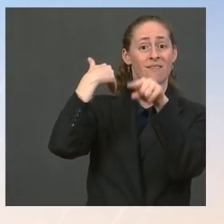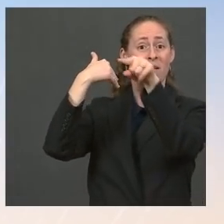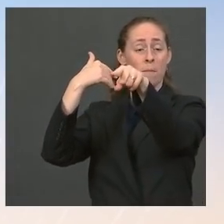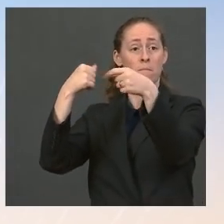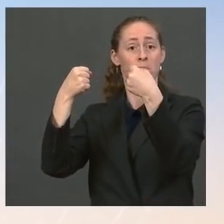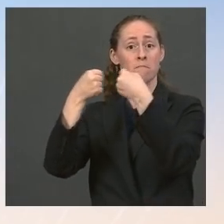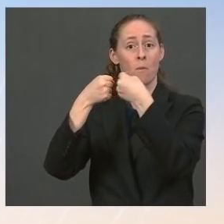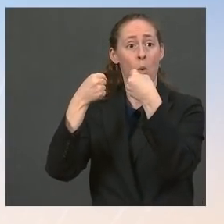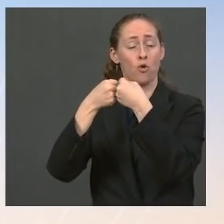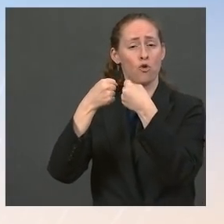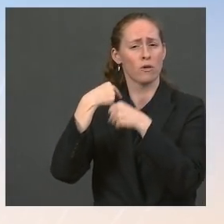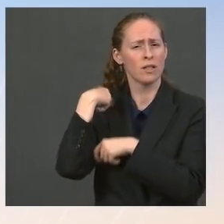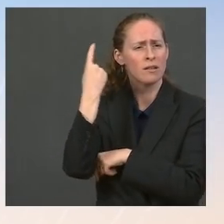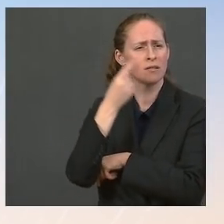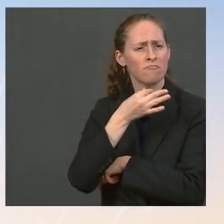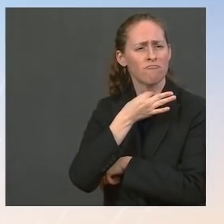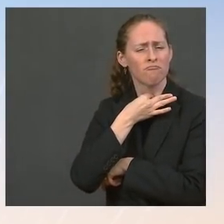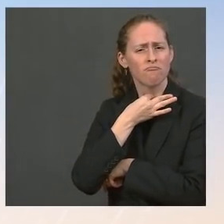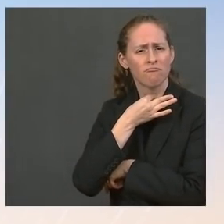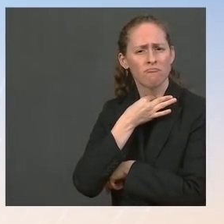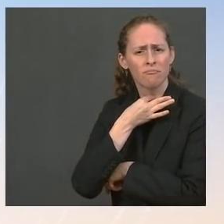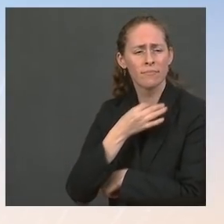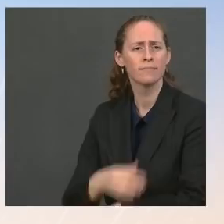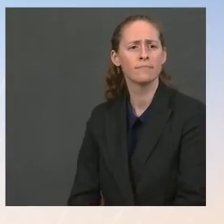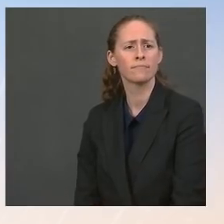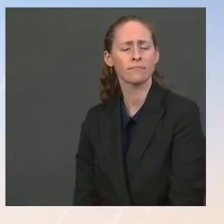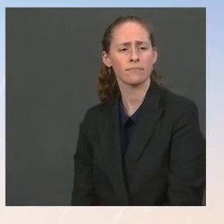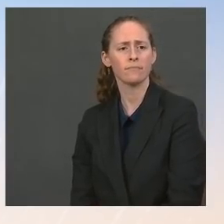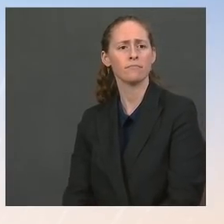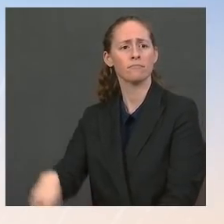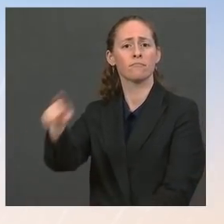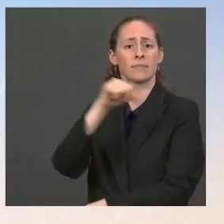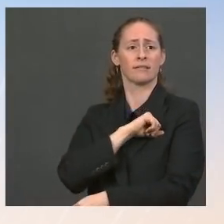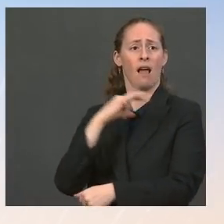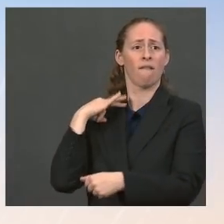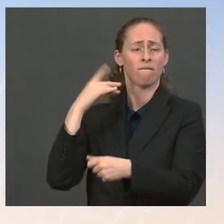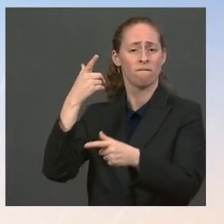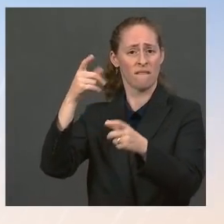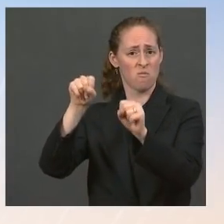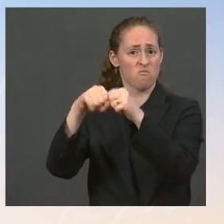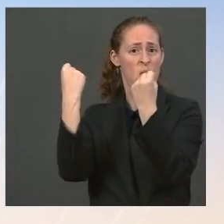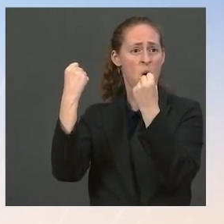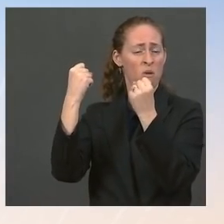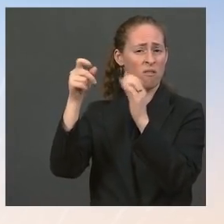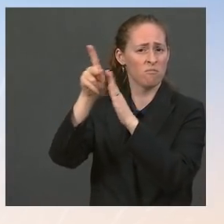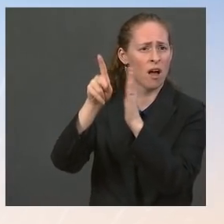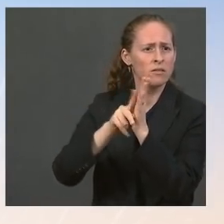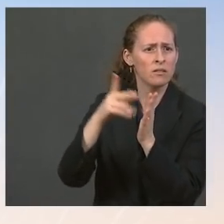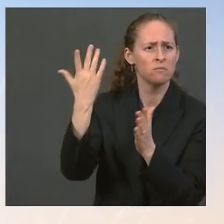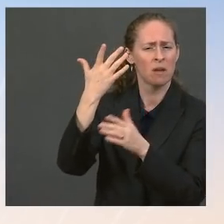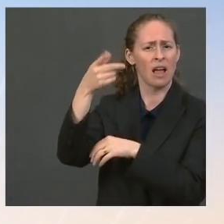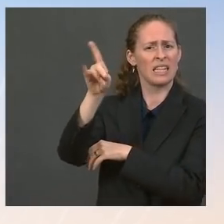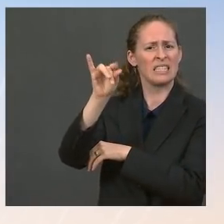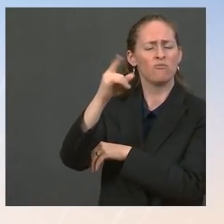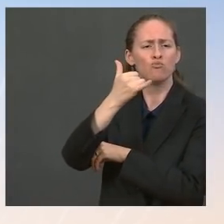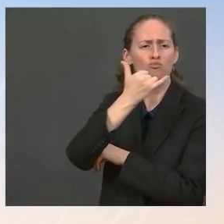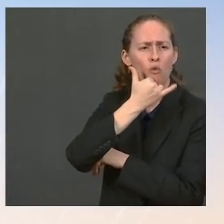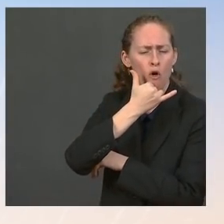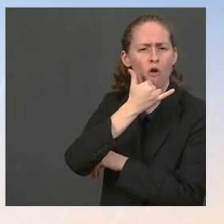Could you tell us what they did wrong to start? And then my second question has to do with what this episode -- how this episode informs your understanding